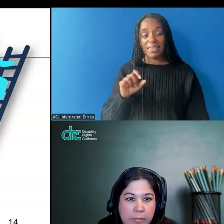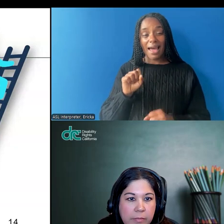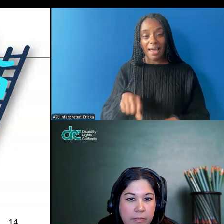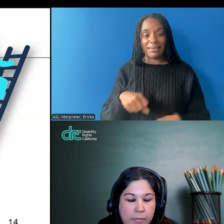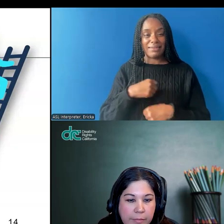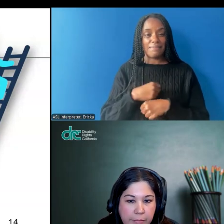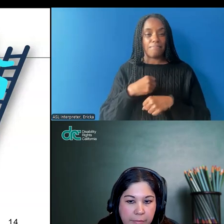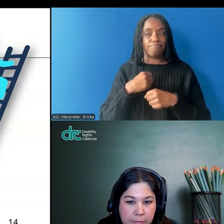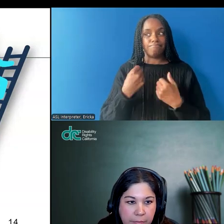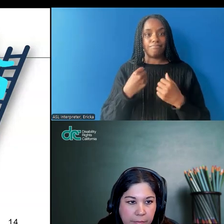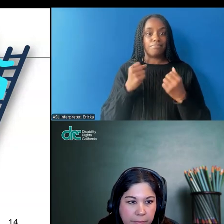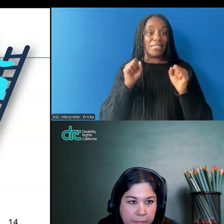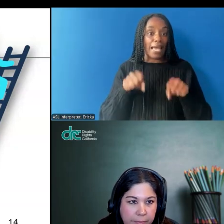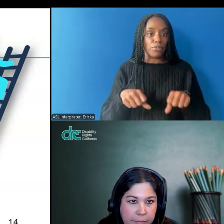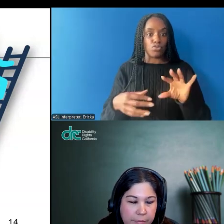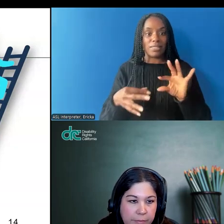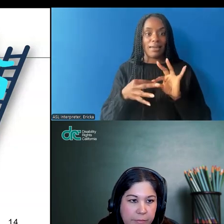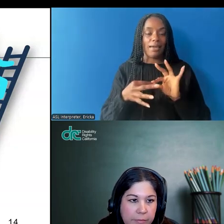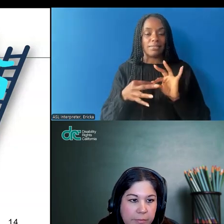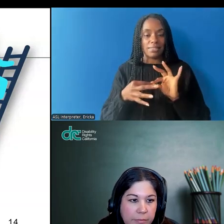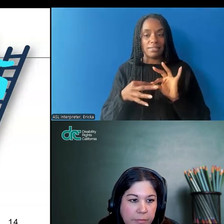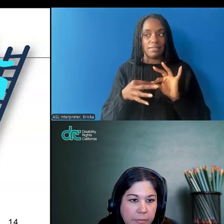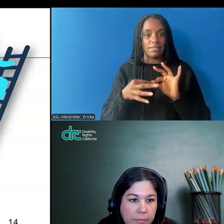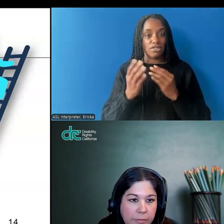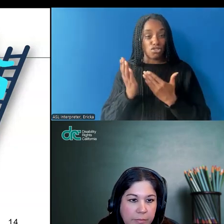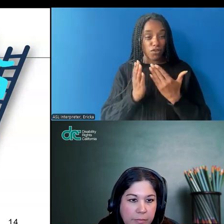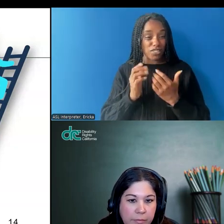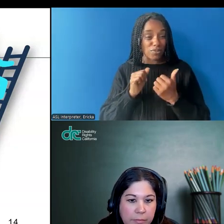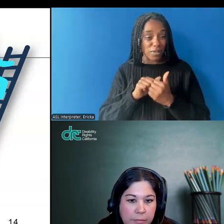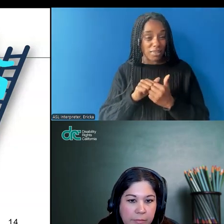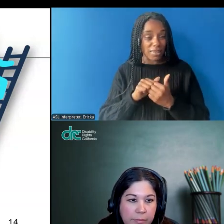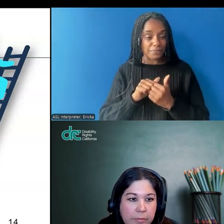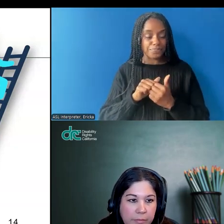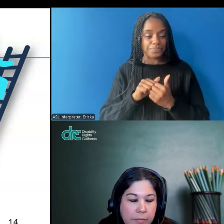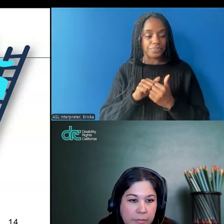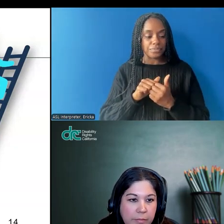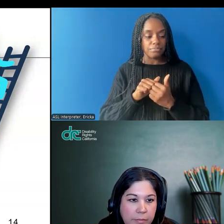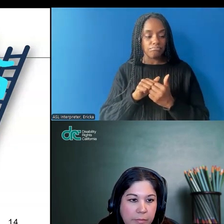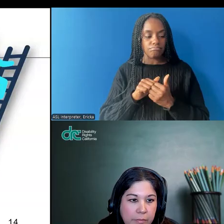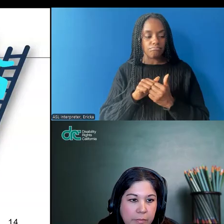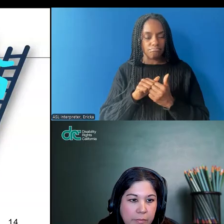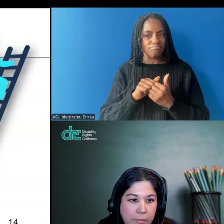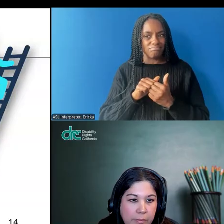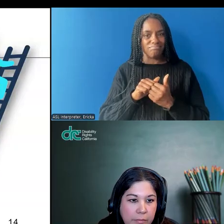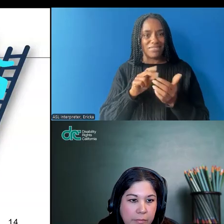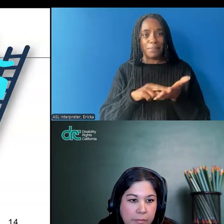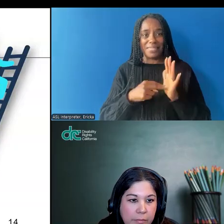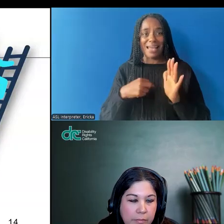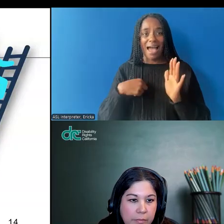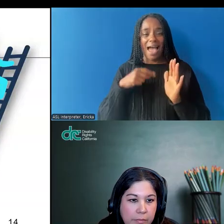that I can connect this service to, right then I really need to think through of.